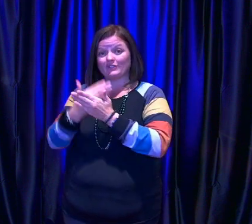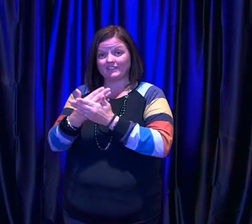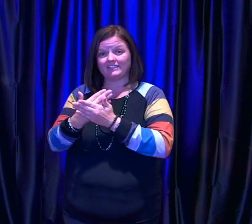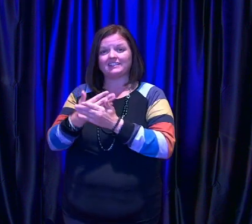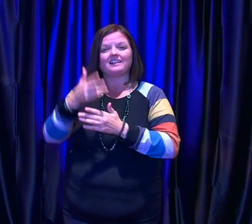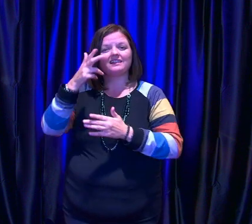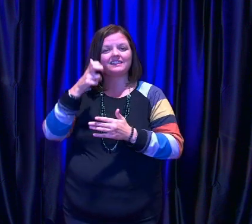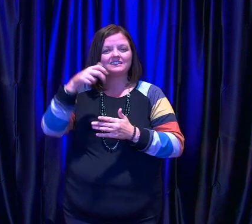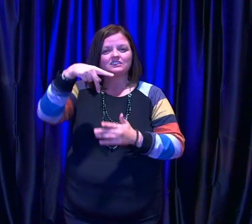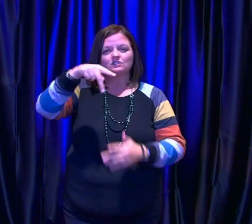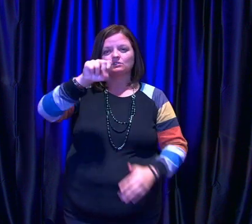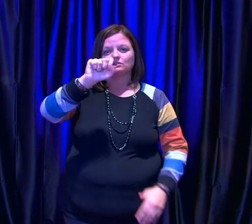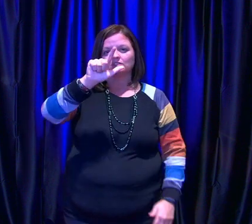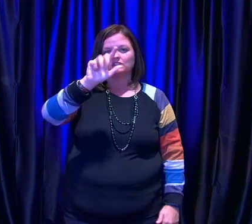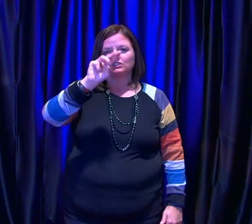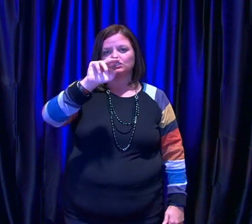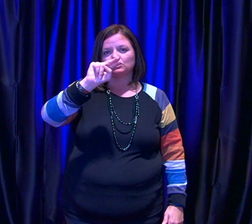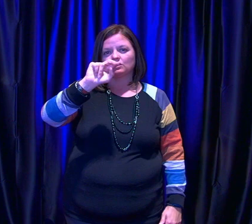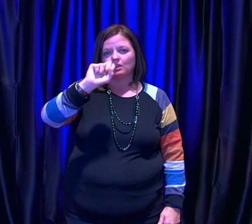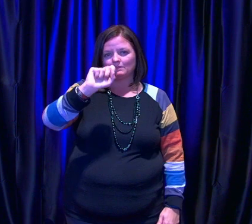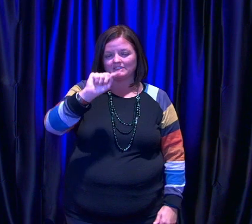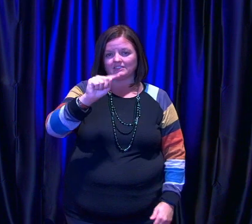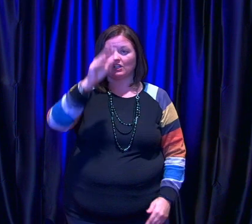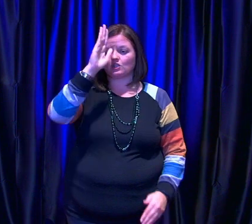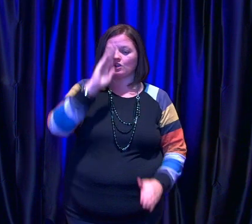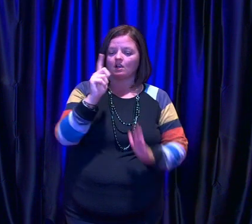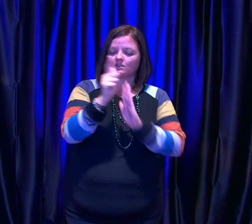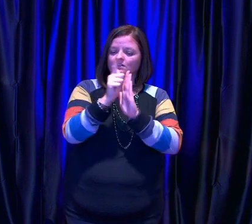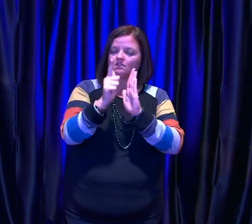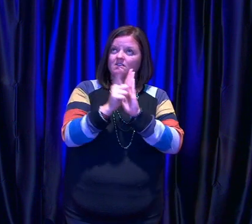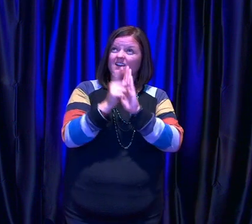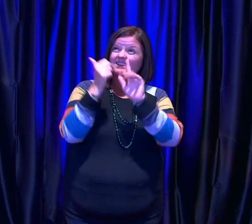says it God's laws are perfect they protect us